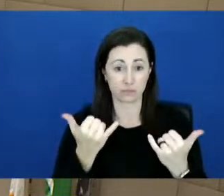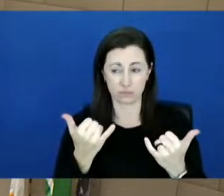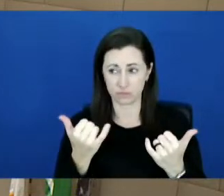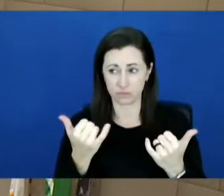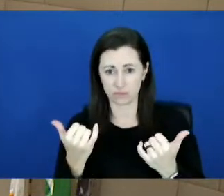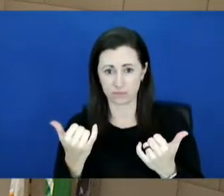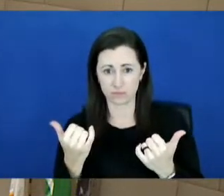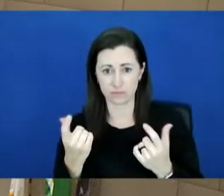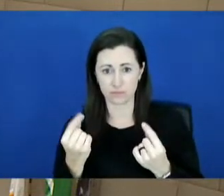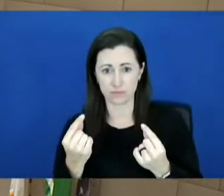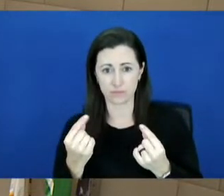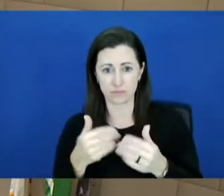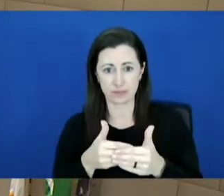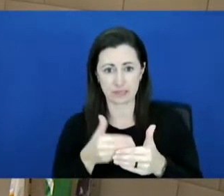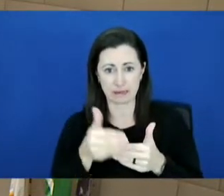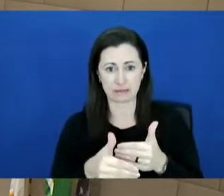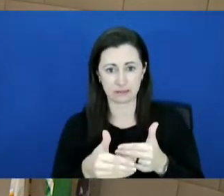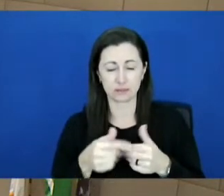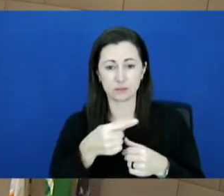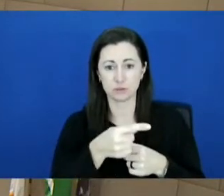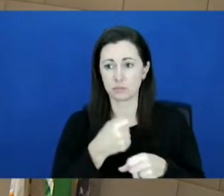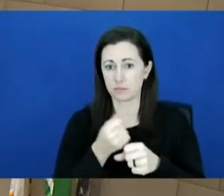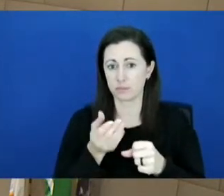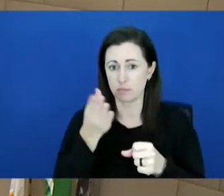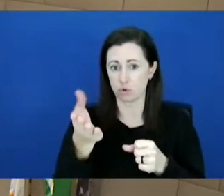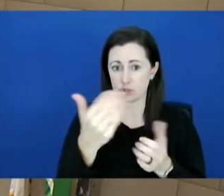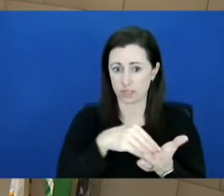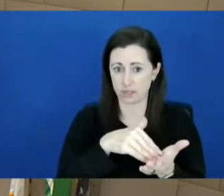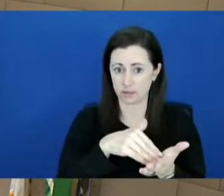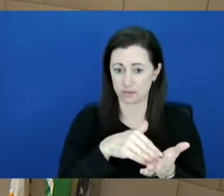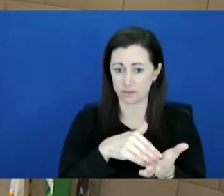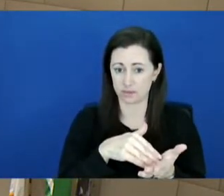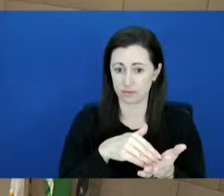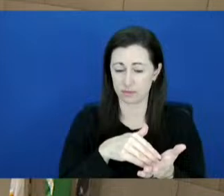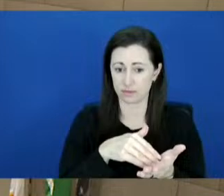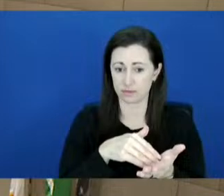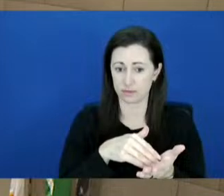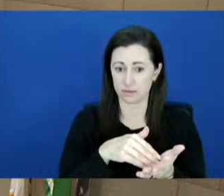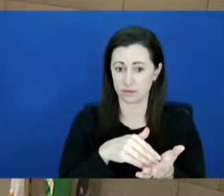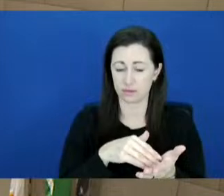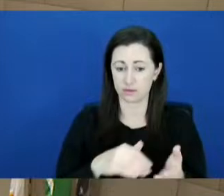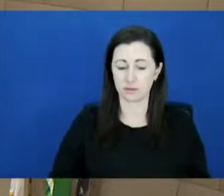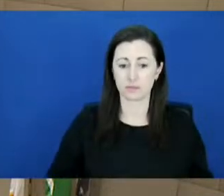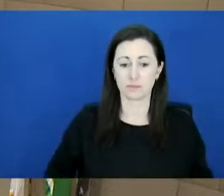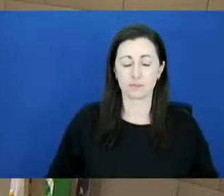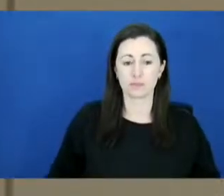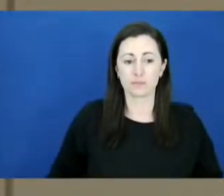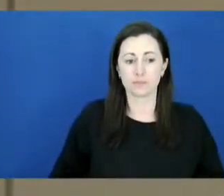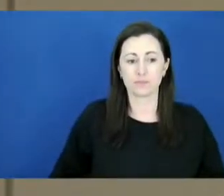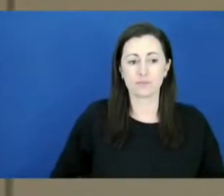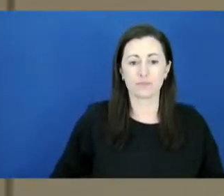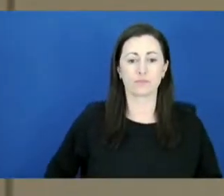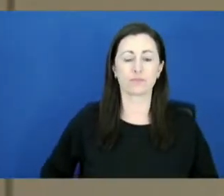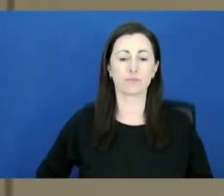OPPOSED? AYES HAVE IT.